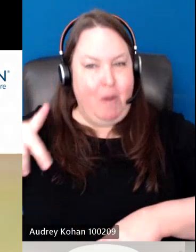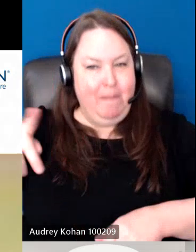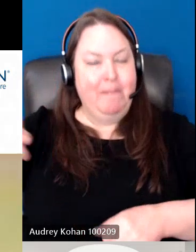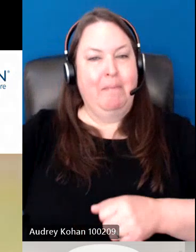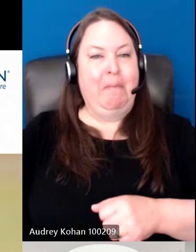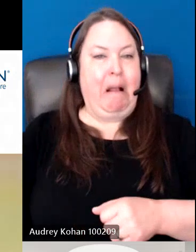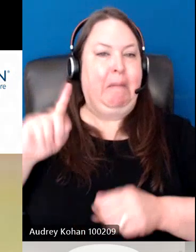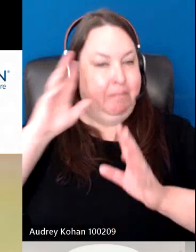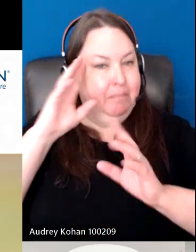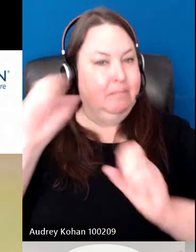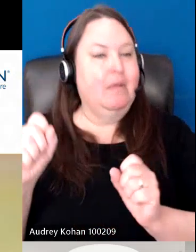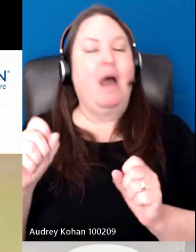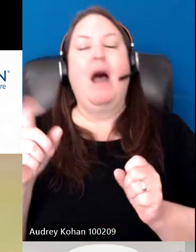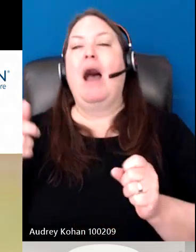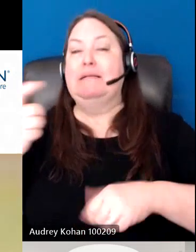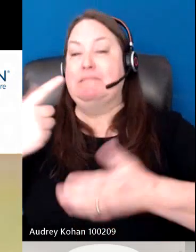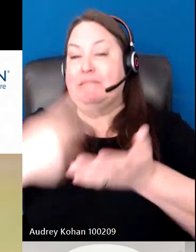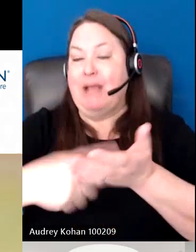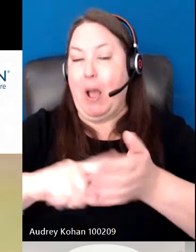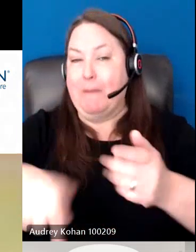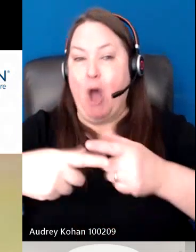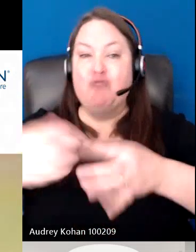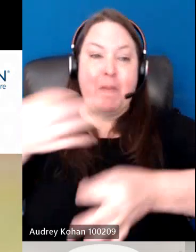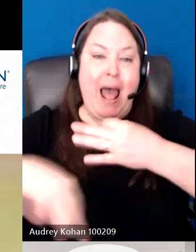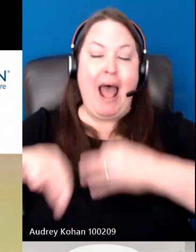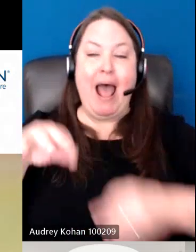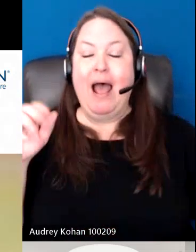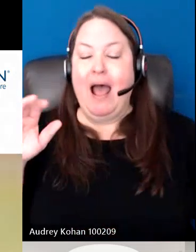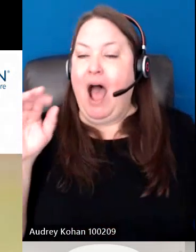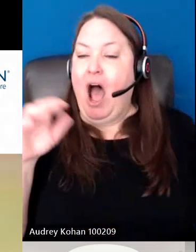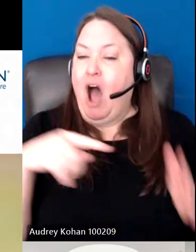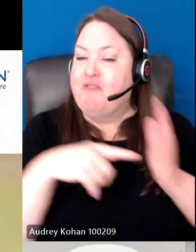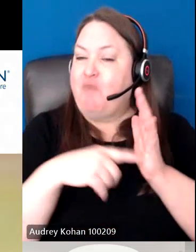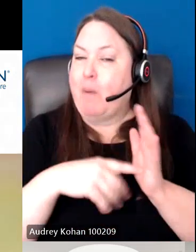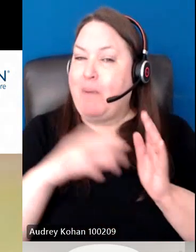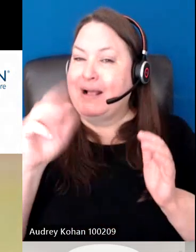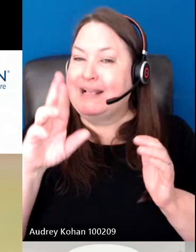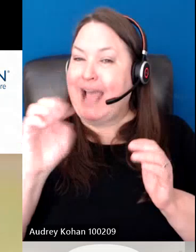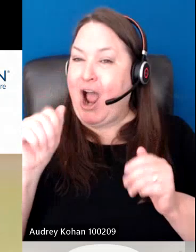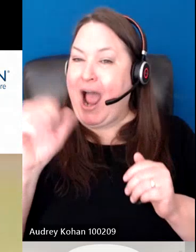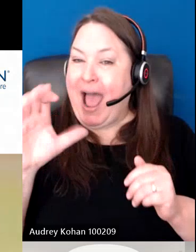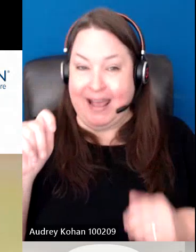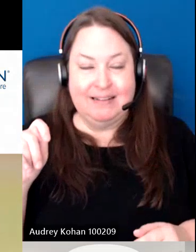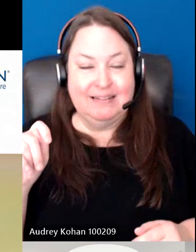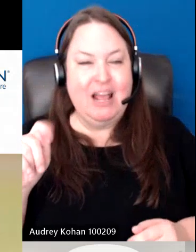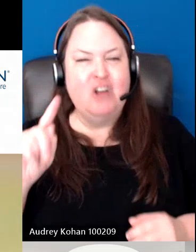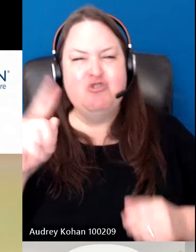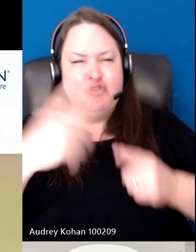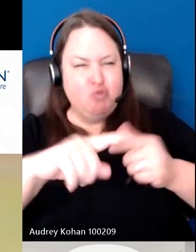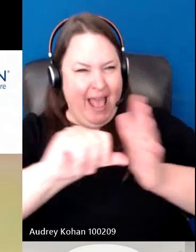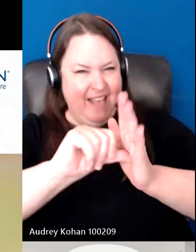in there was talk about replacing the Affordable Care Act and just to to emphasize you know even